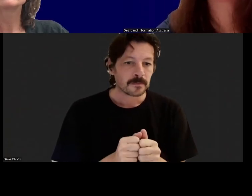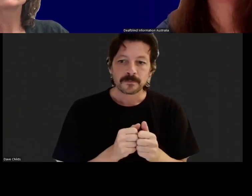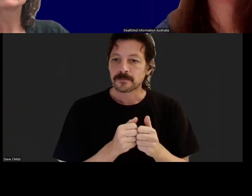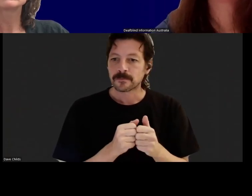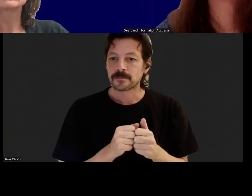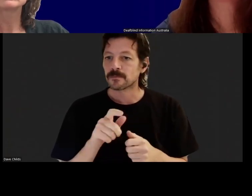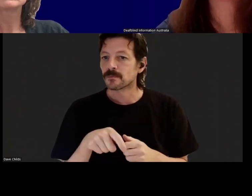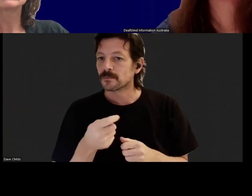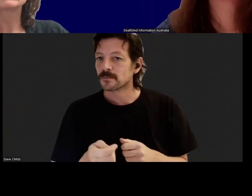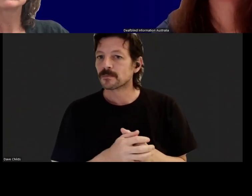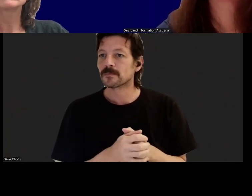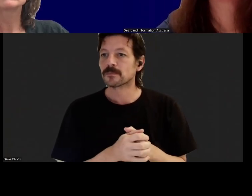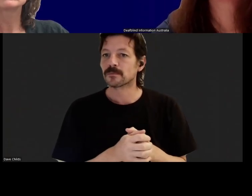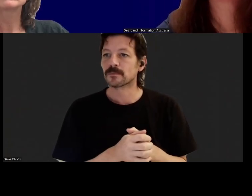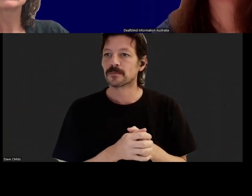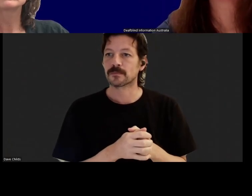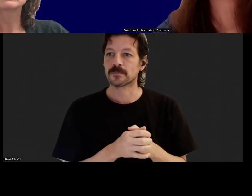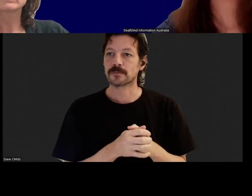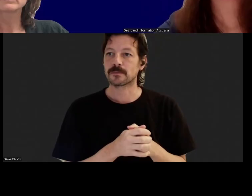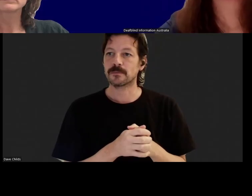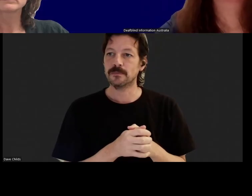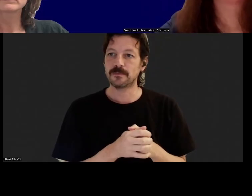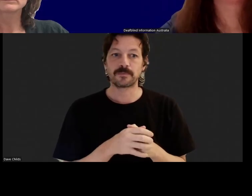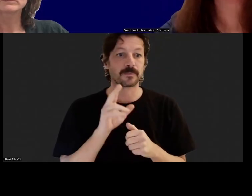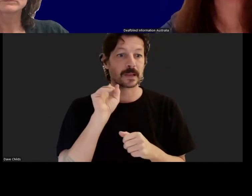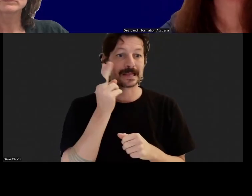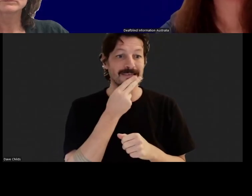Does Deafblind Australia,